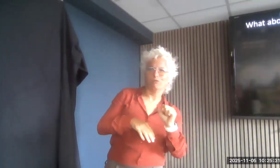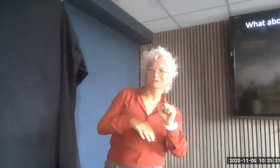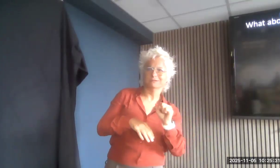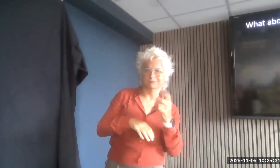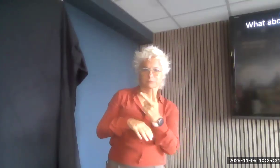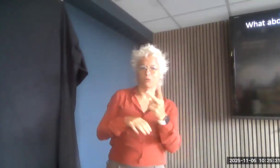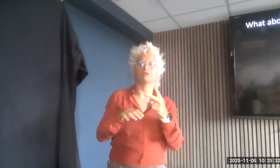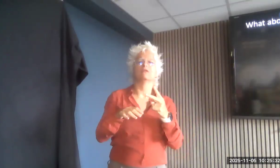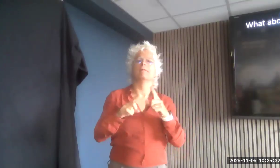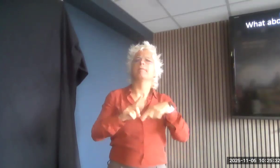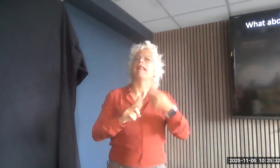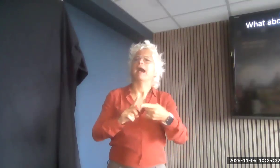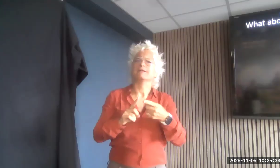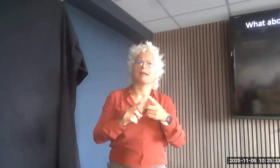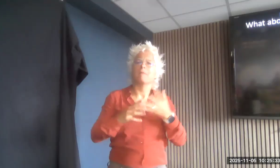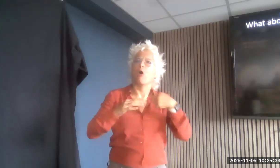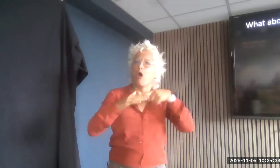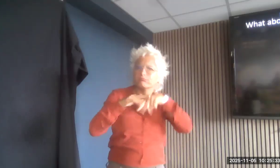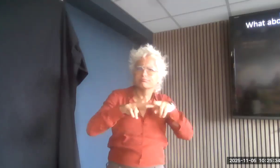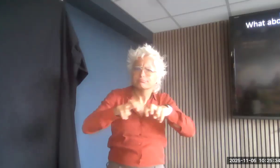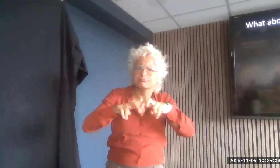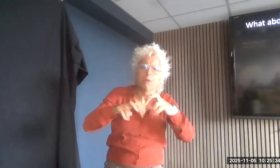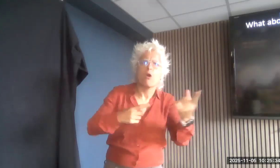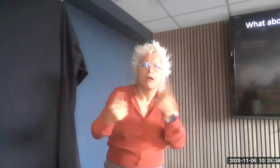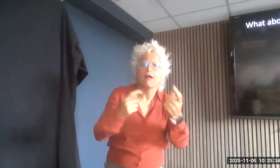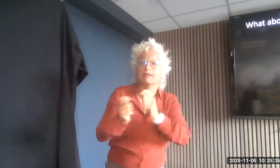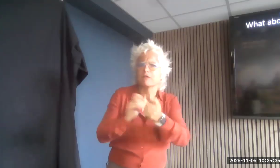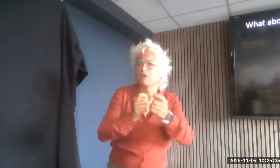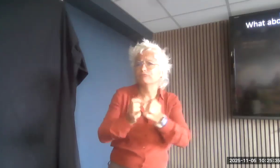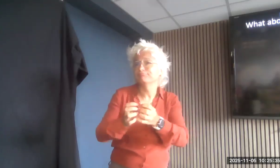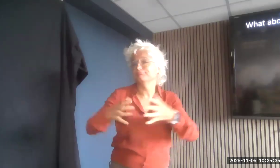So I had some people from a really wide variety of different? Experiences.